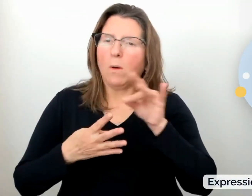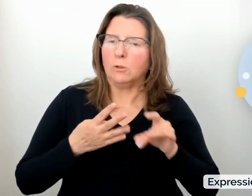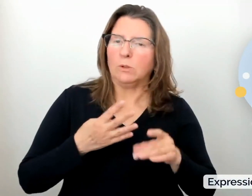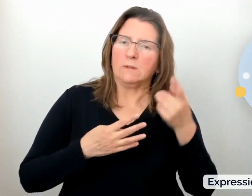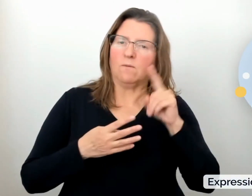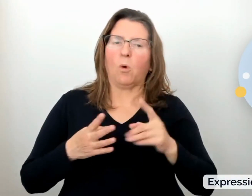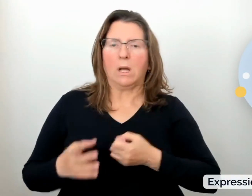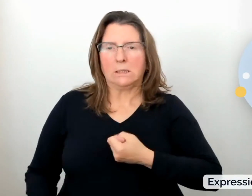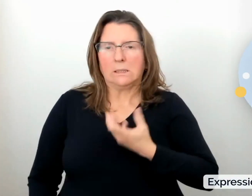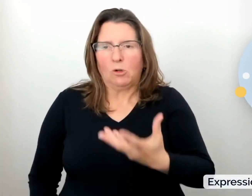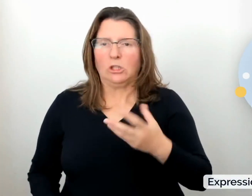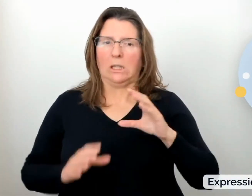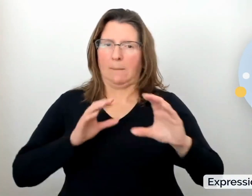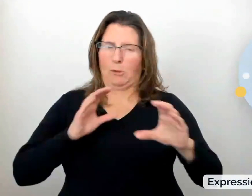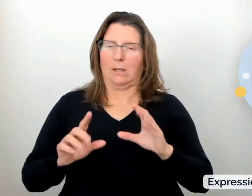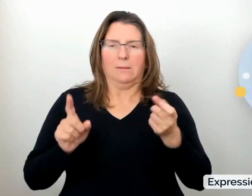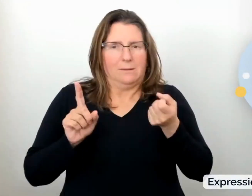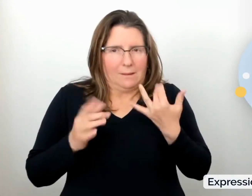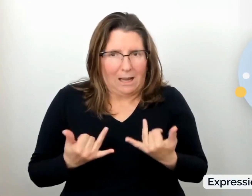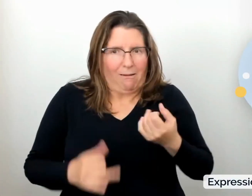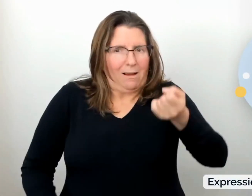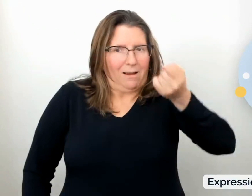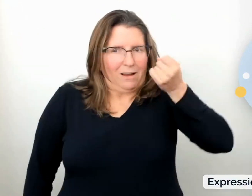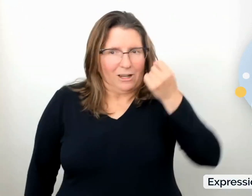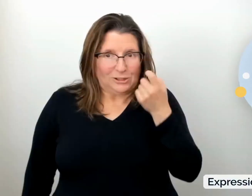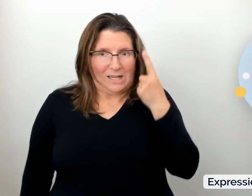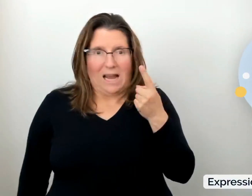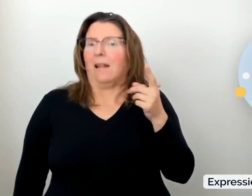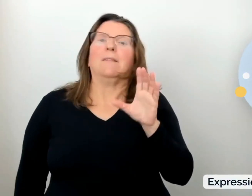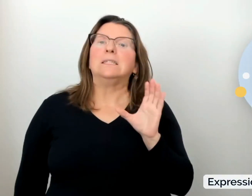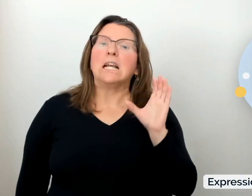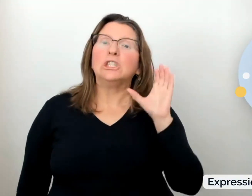Build options for expression and communication.